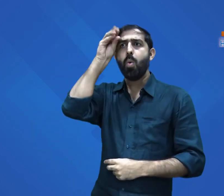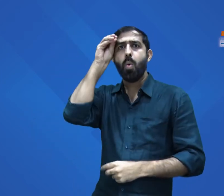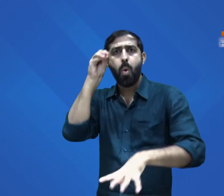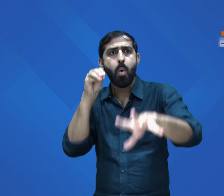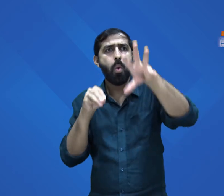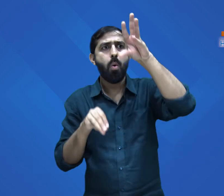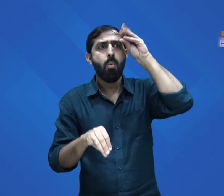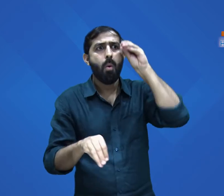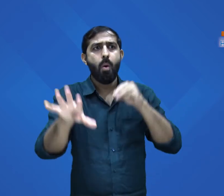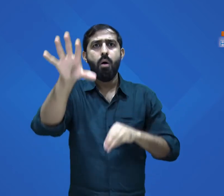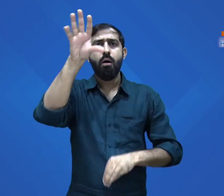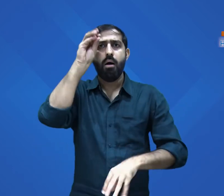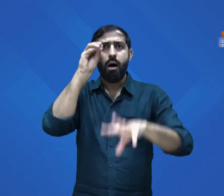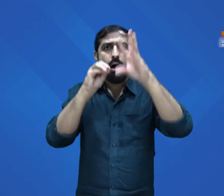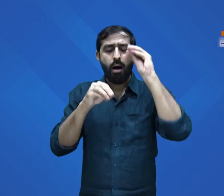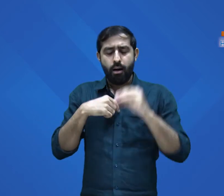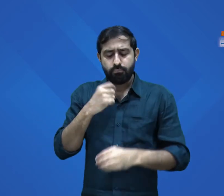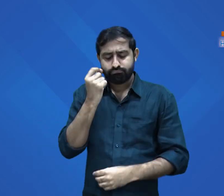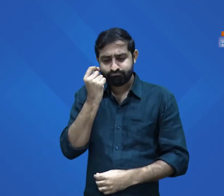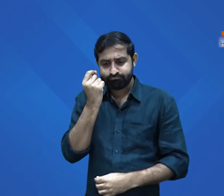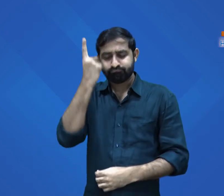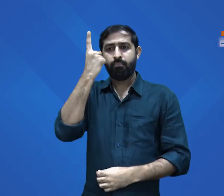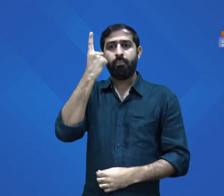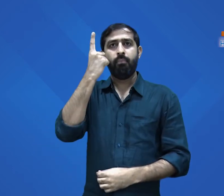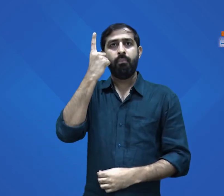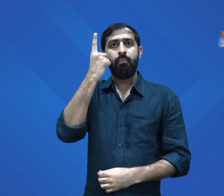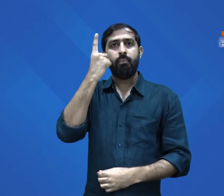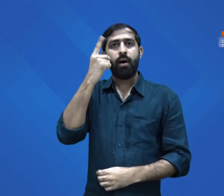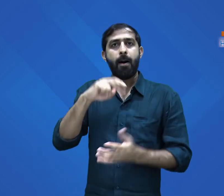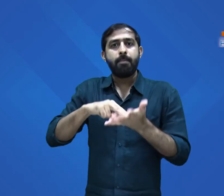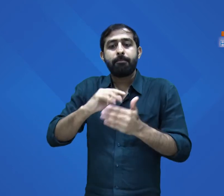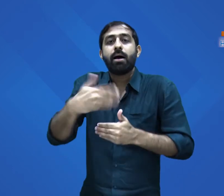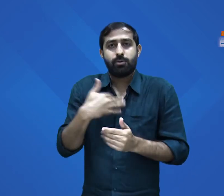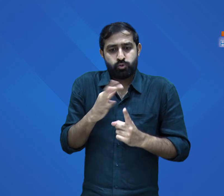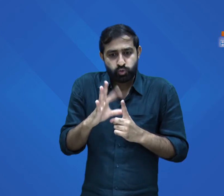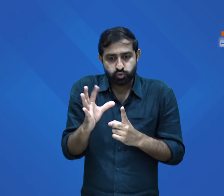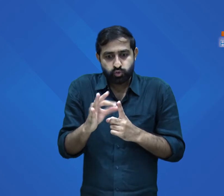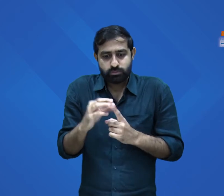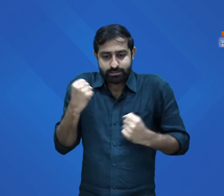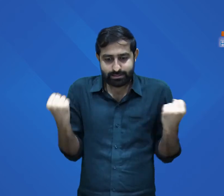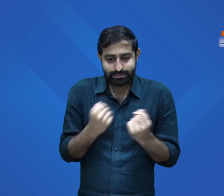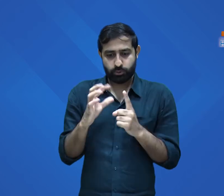We learn and get inspiration from them which motivates us to do better in our life.